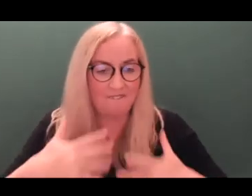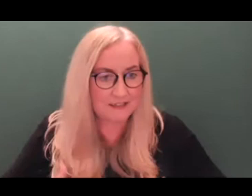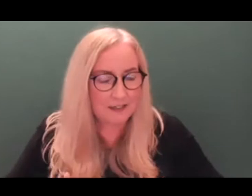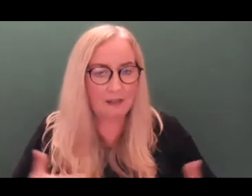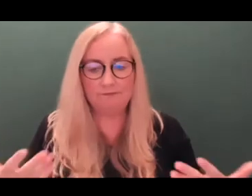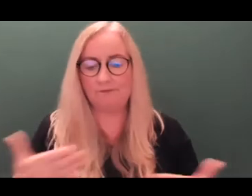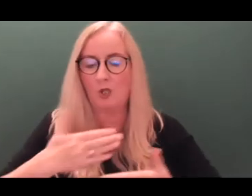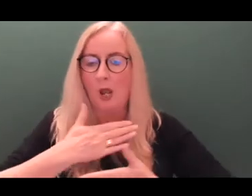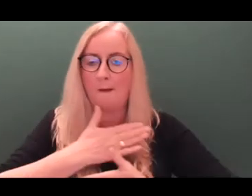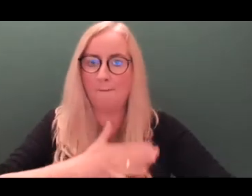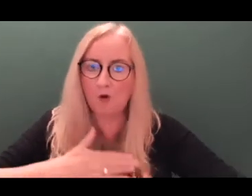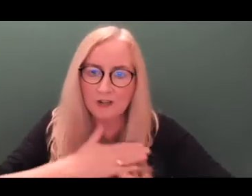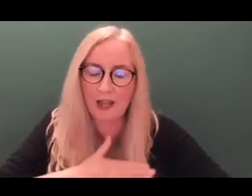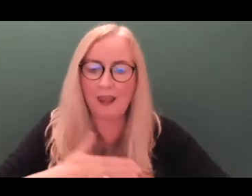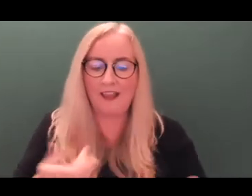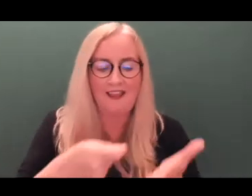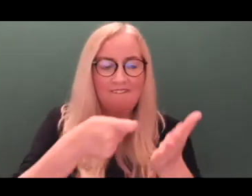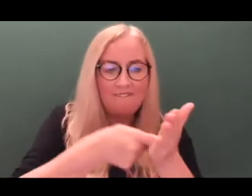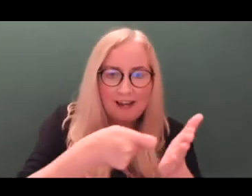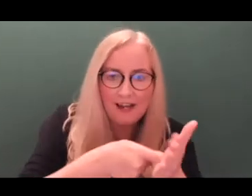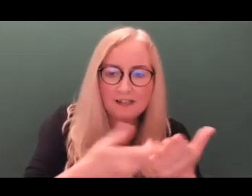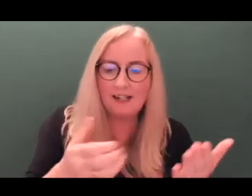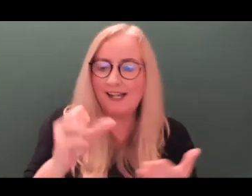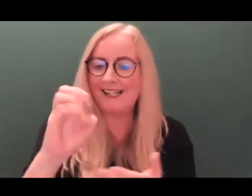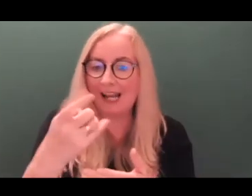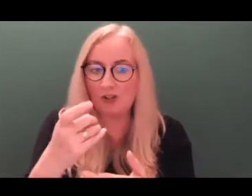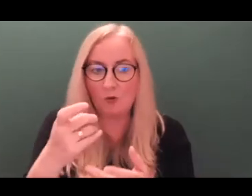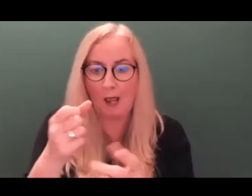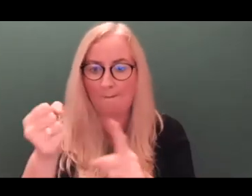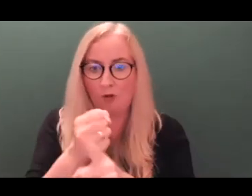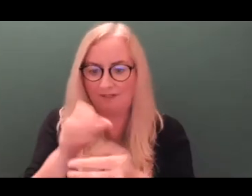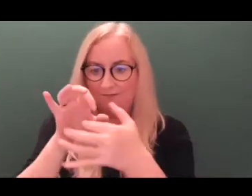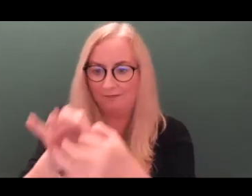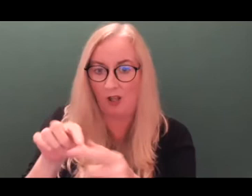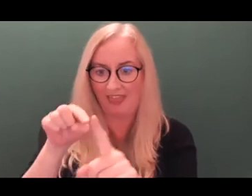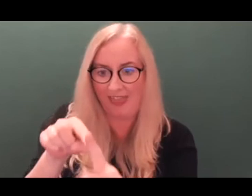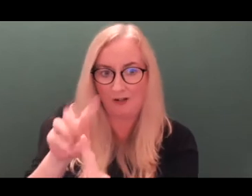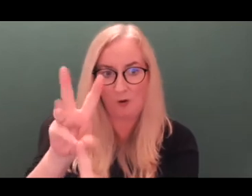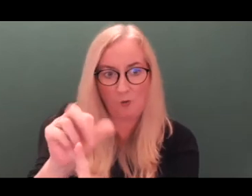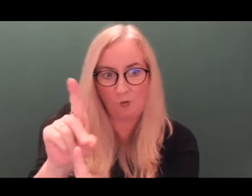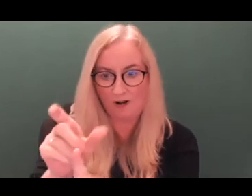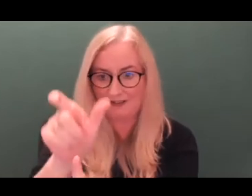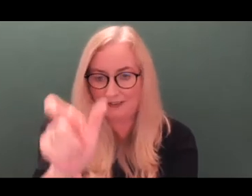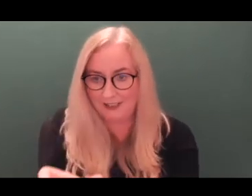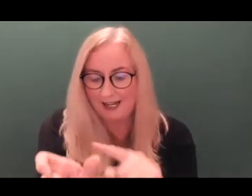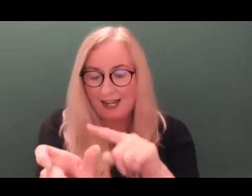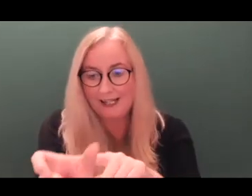financial, sexual abuse of the ward and has come into the wardship in a desperate state,